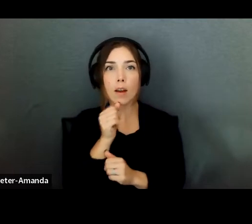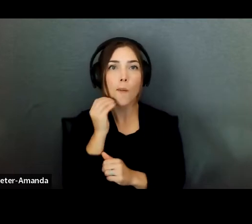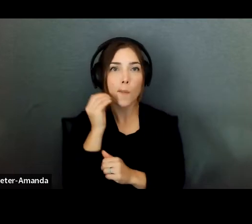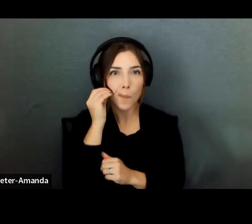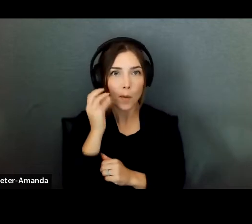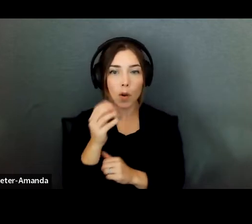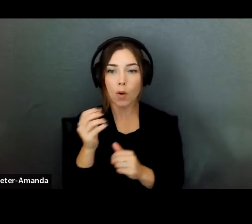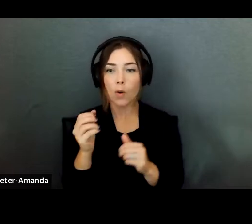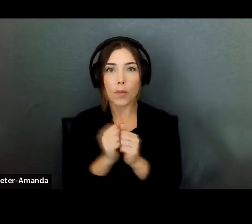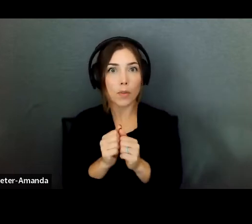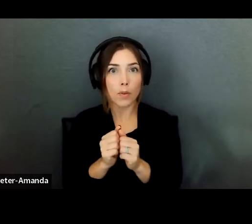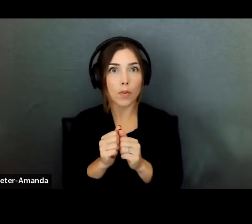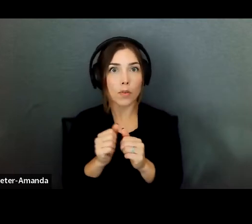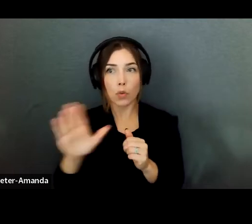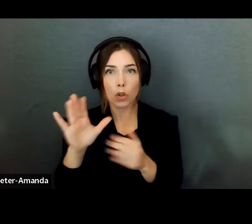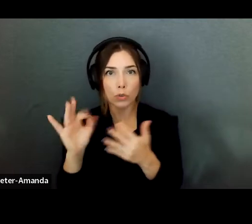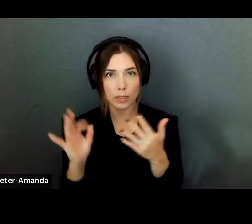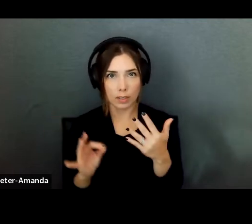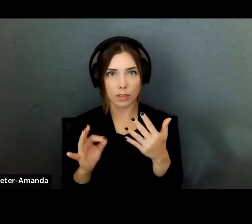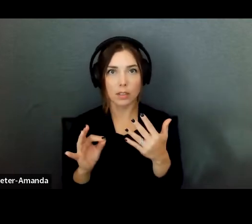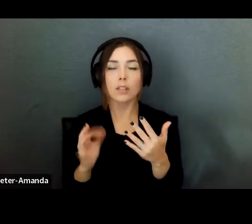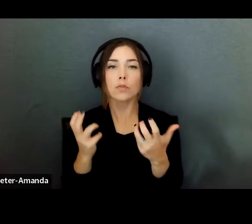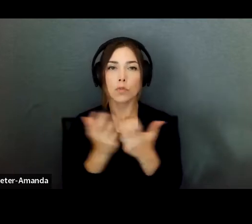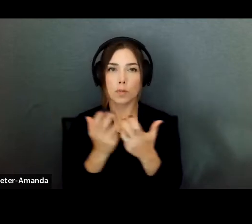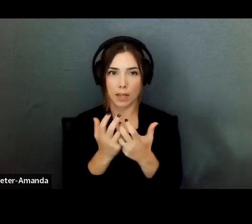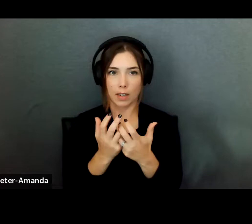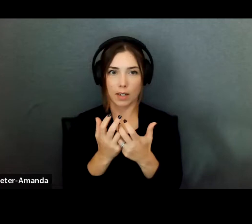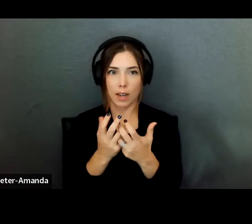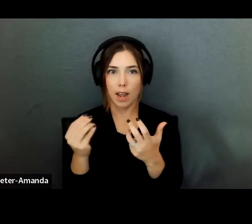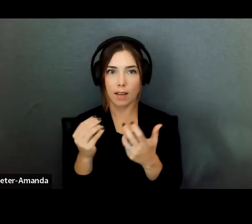disability settings will in the future be made available.